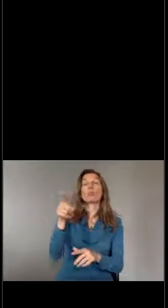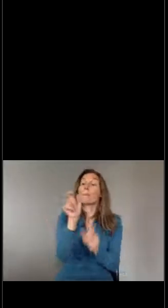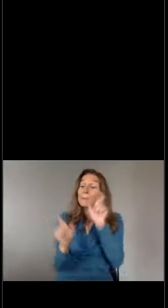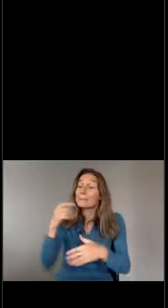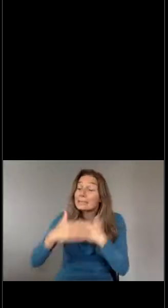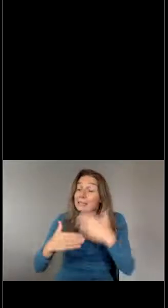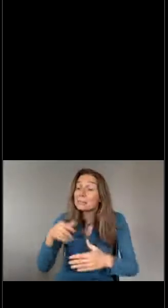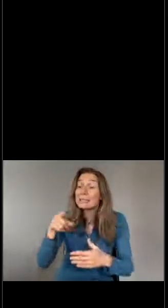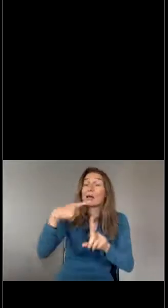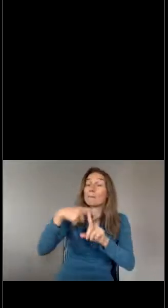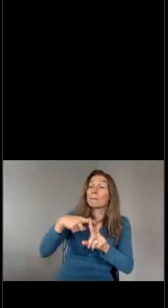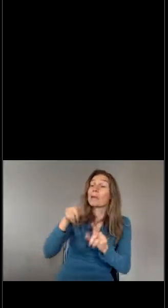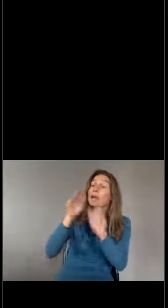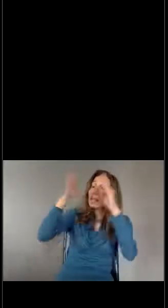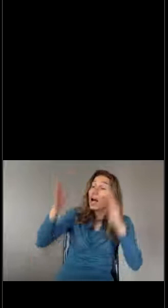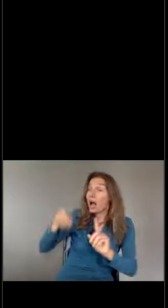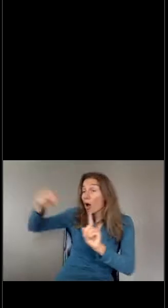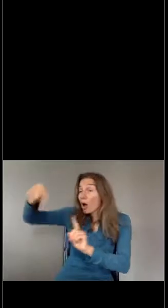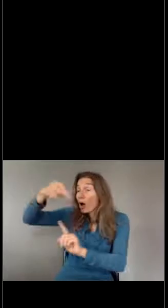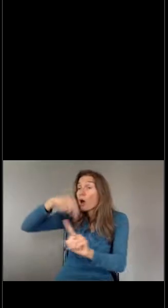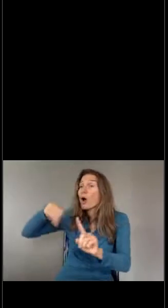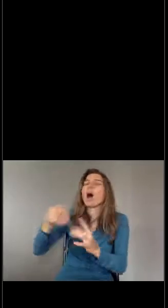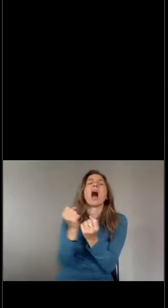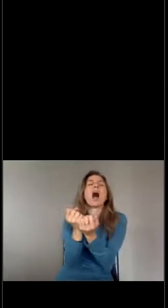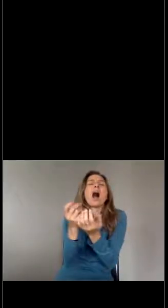and their households are spending on these direct costs.